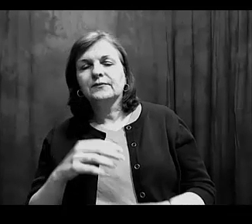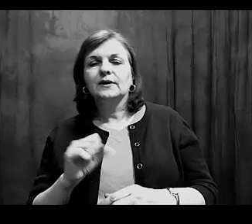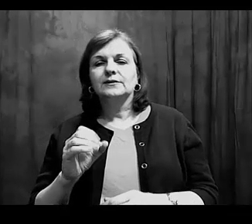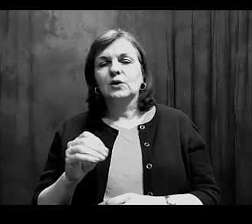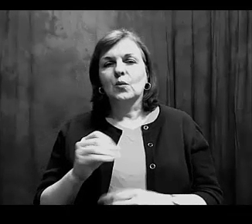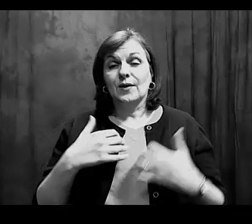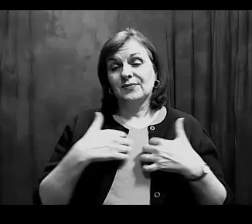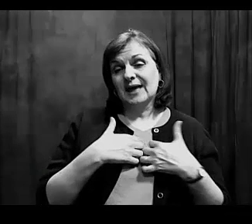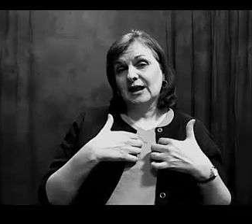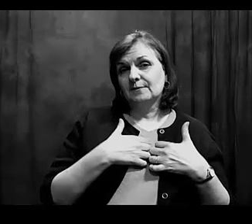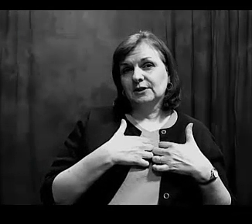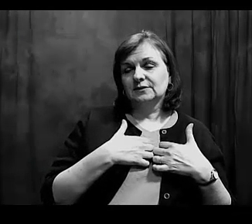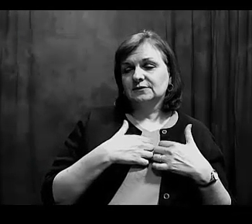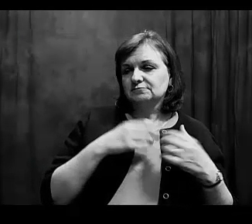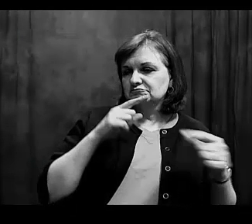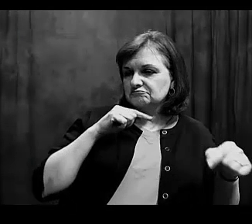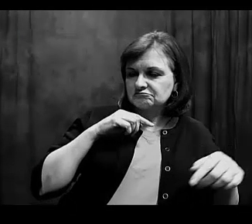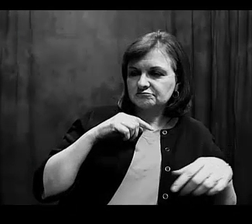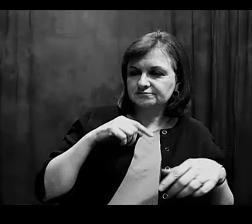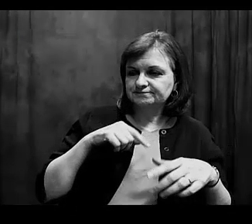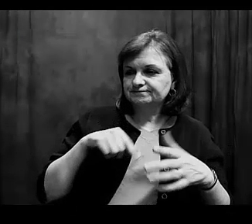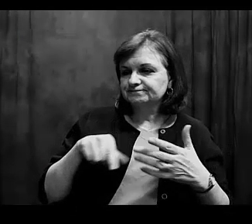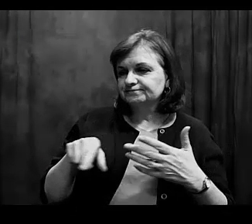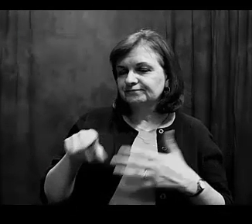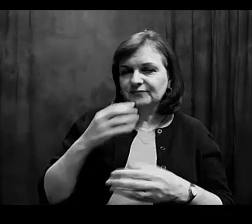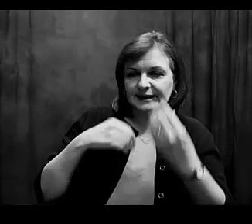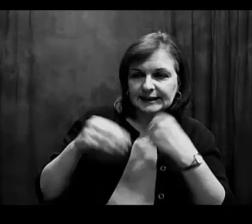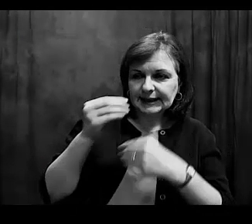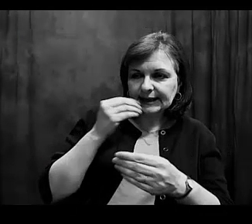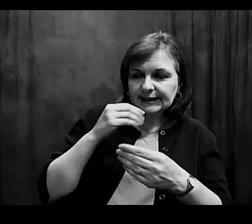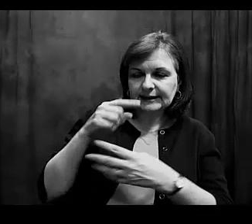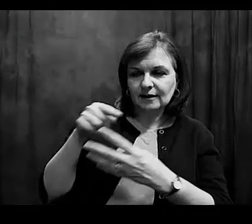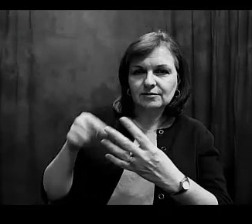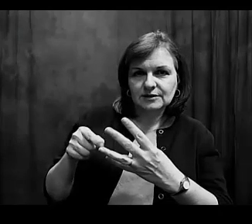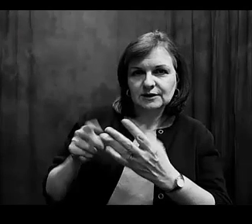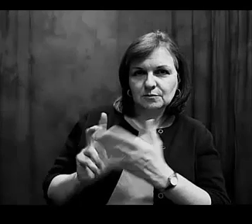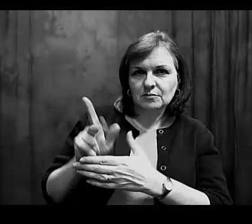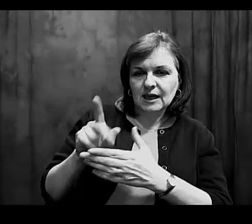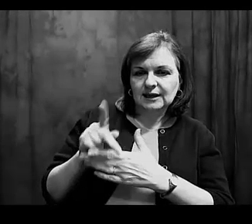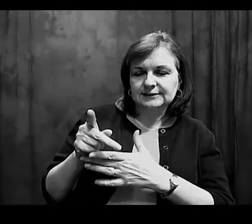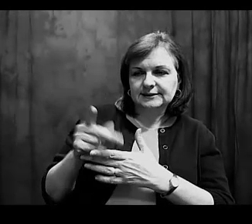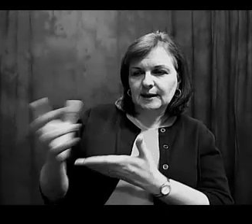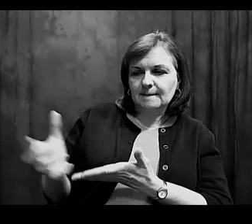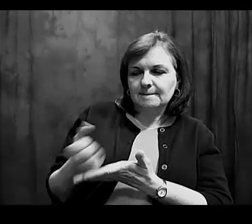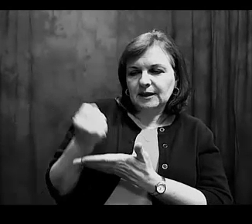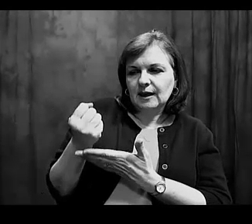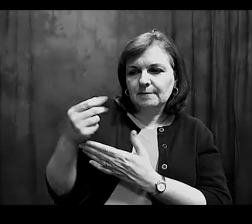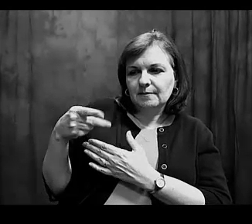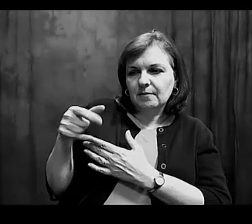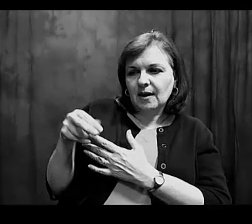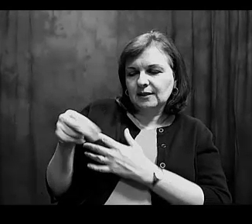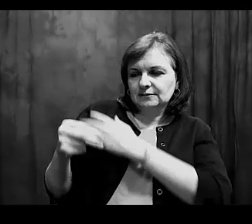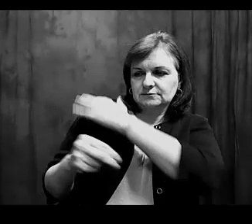so these animals come in are eating these nectar picking up the pollen and moving on to the next plant moving the pollen around